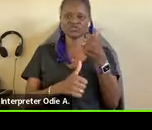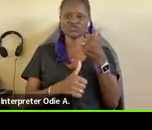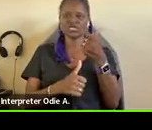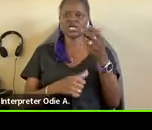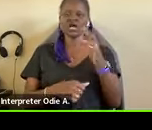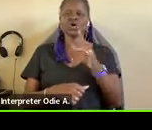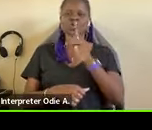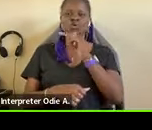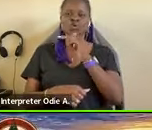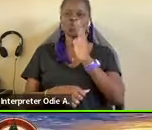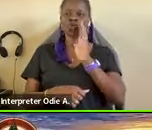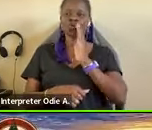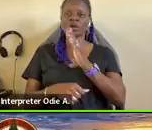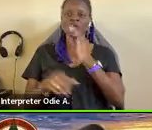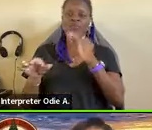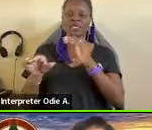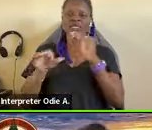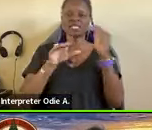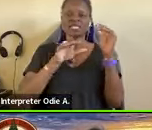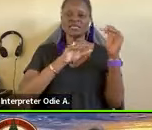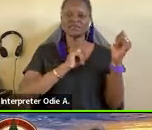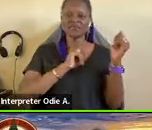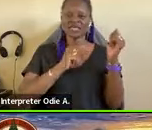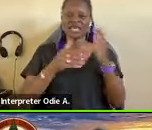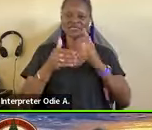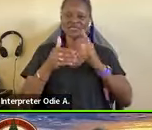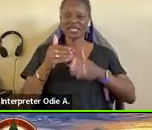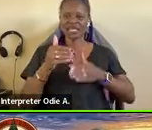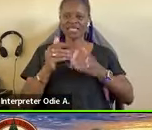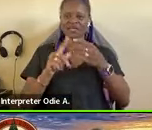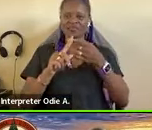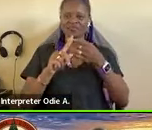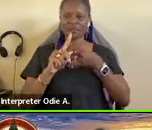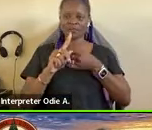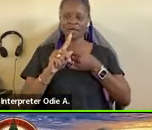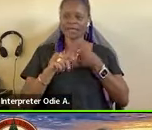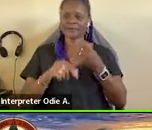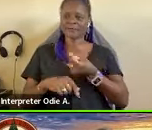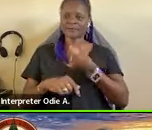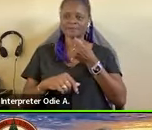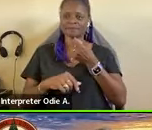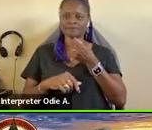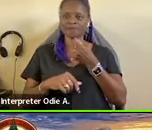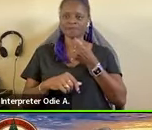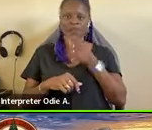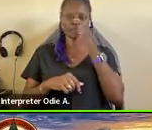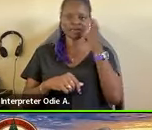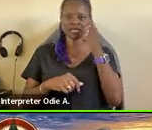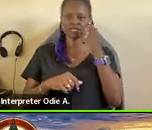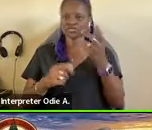leaving us at the end of this month due to the transitions that are underway. And as many of you know, Dr.